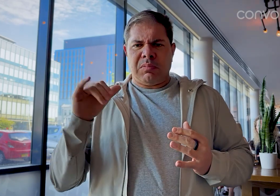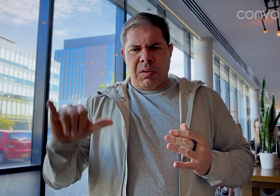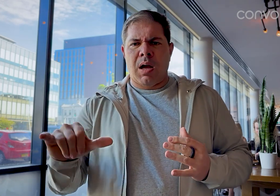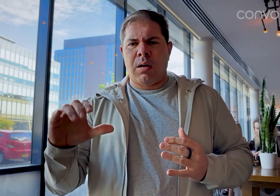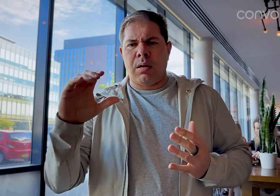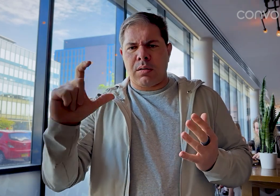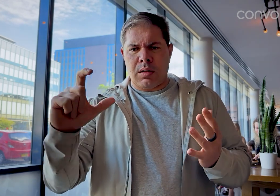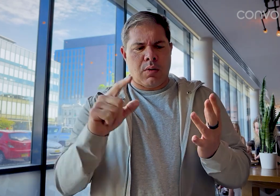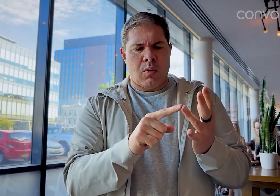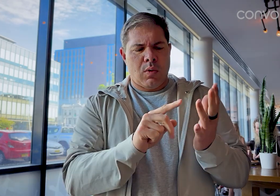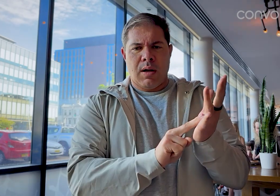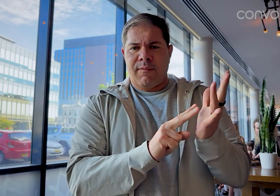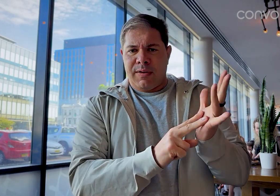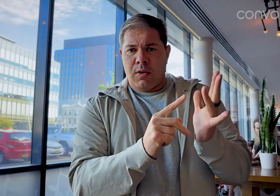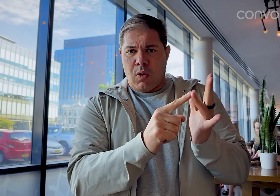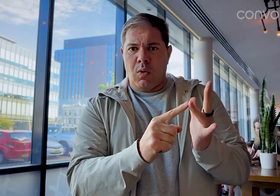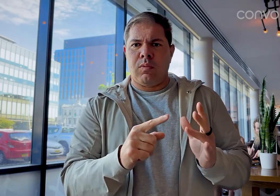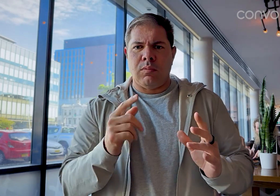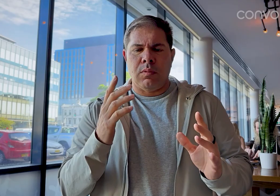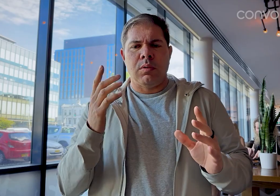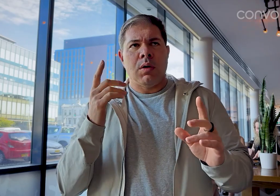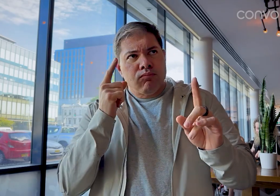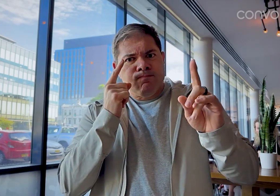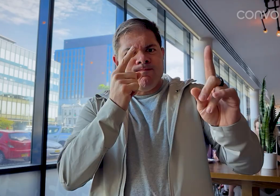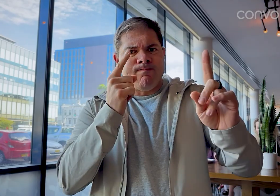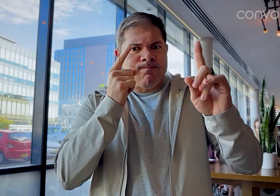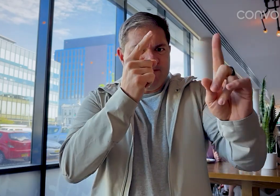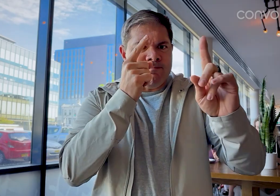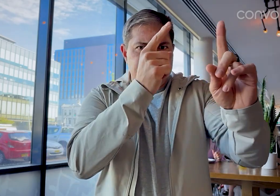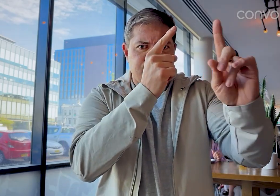That is Convo’s focus.